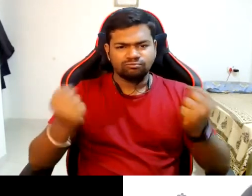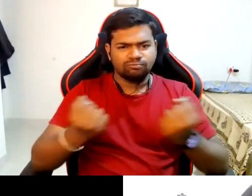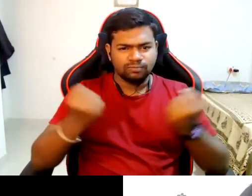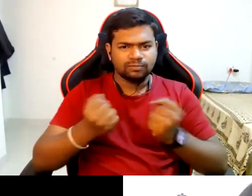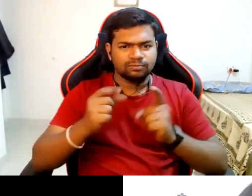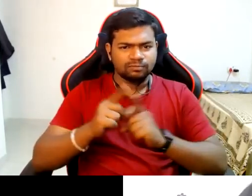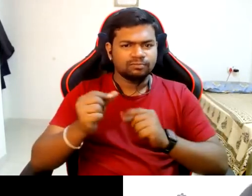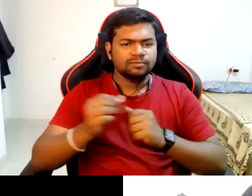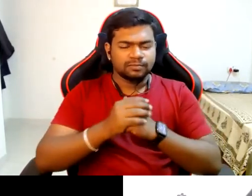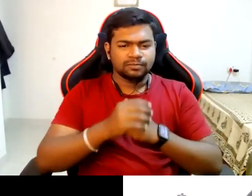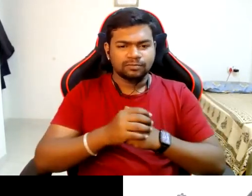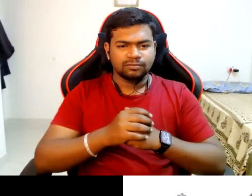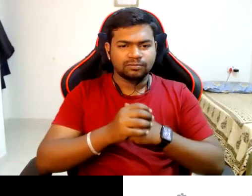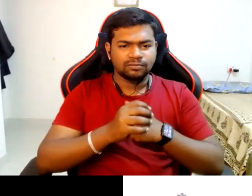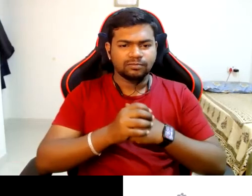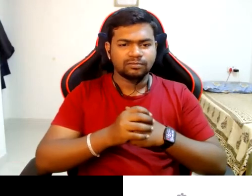What we're doing in our day to day life.